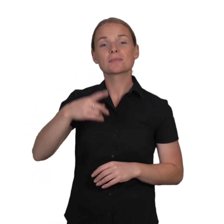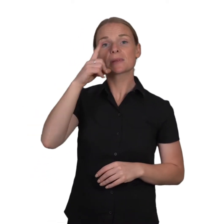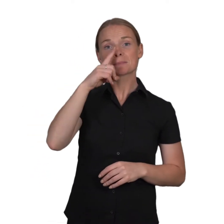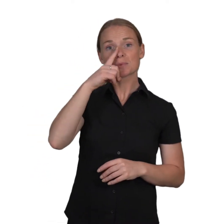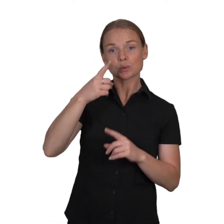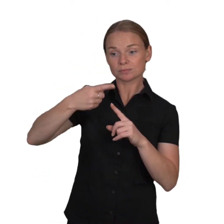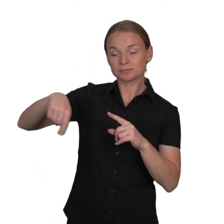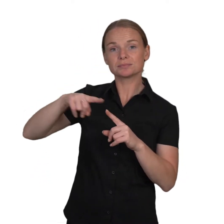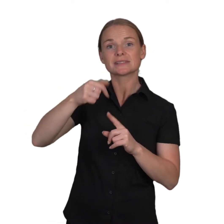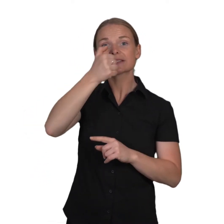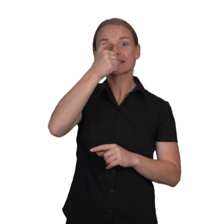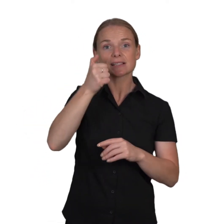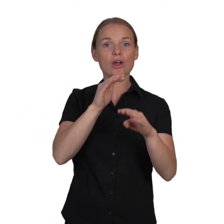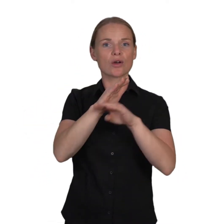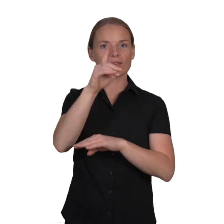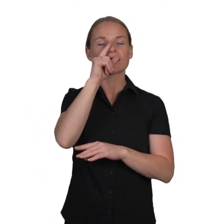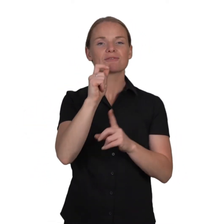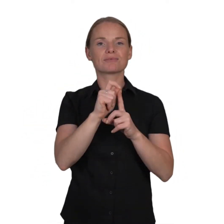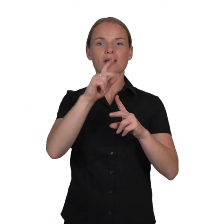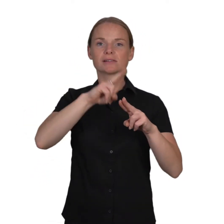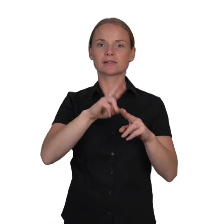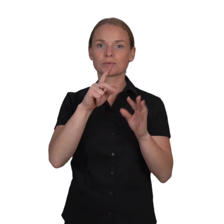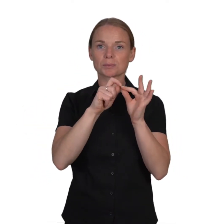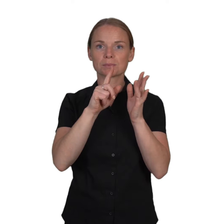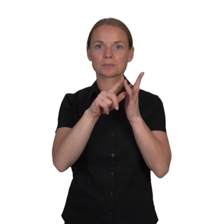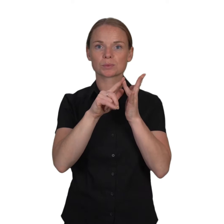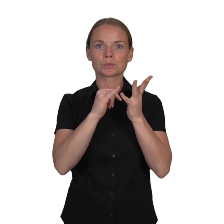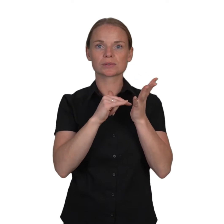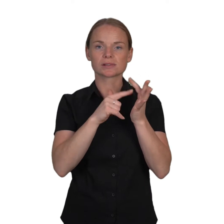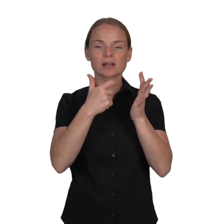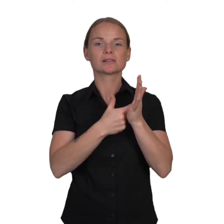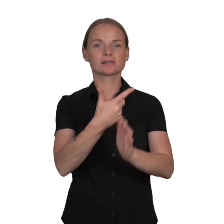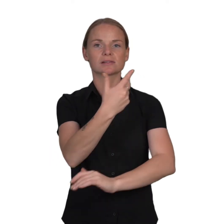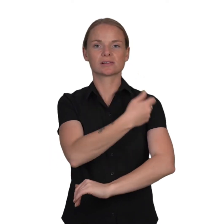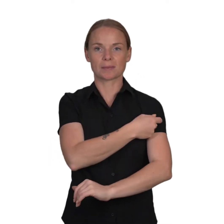The Pfizer vaccine can also be used for a booster dose in people aged 16 years and older.